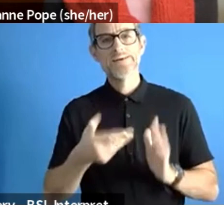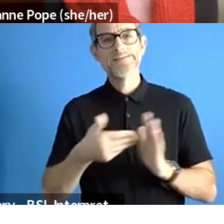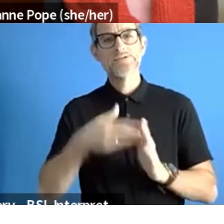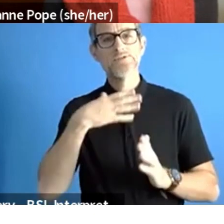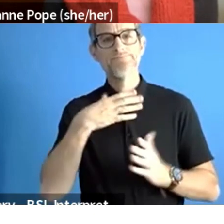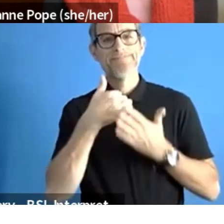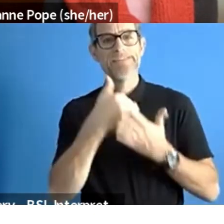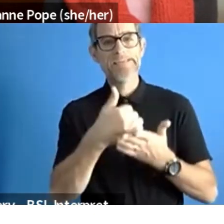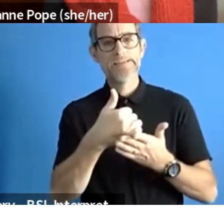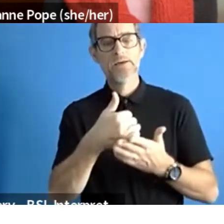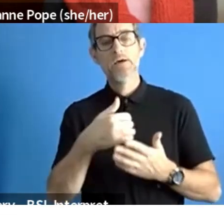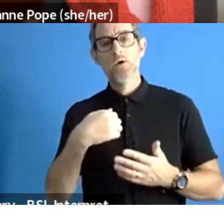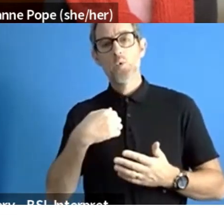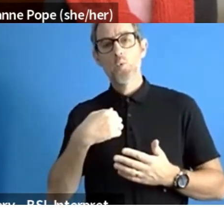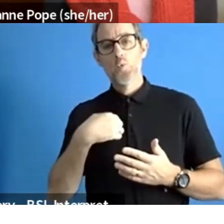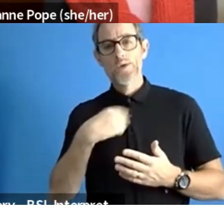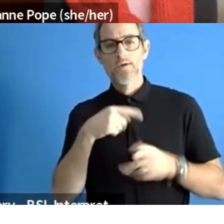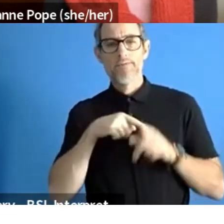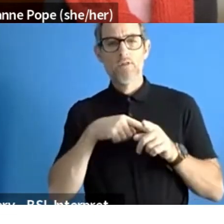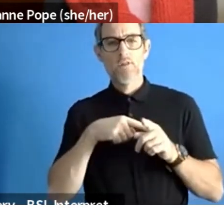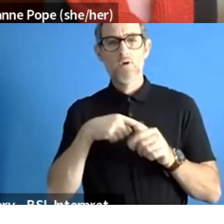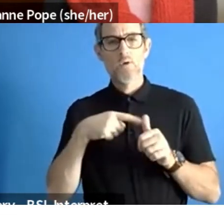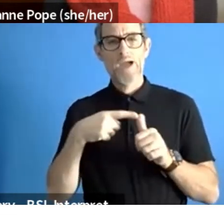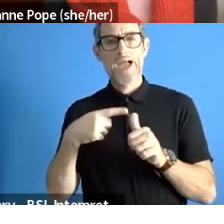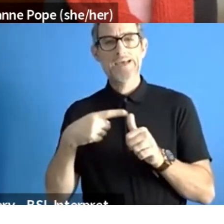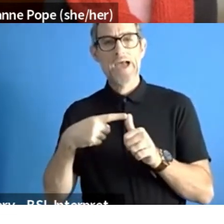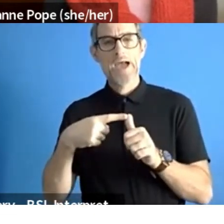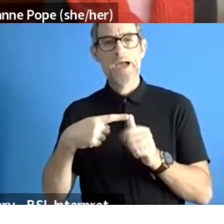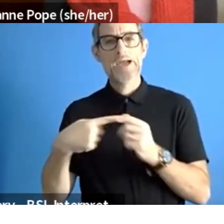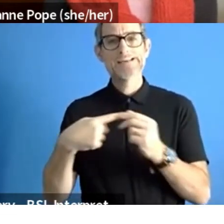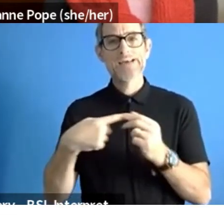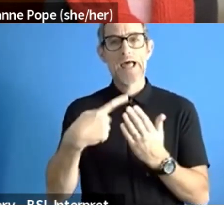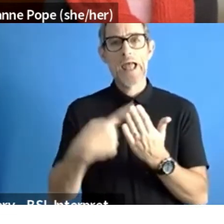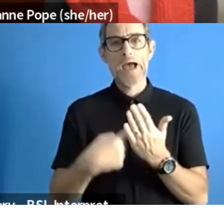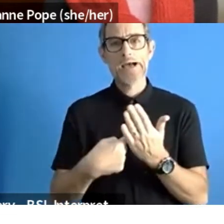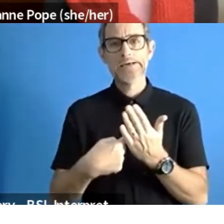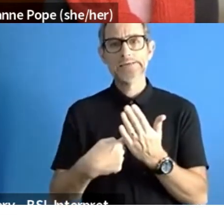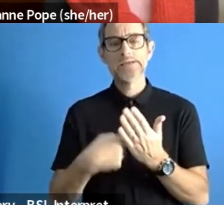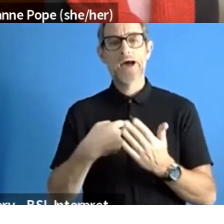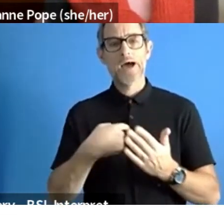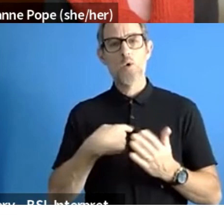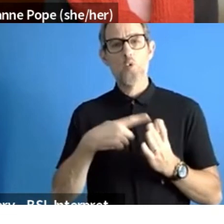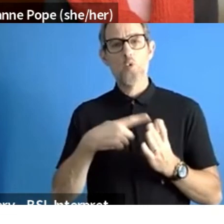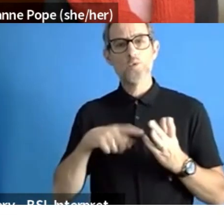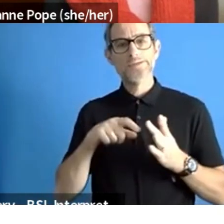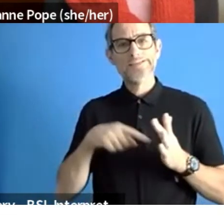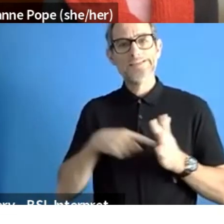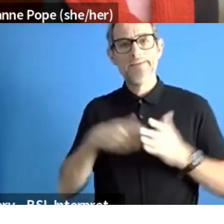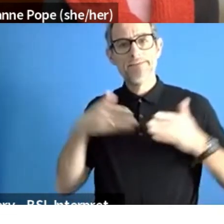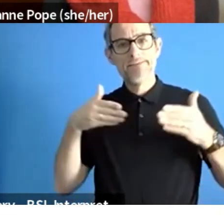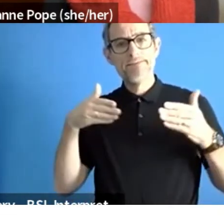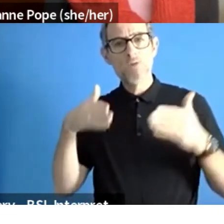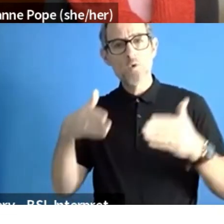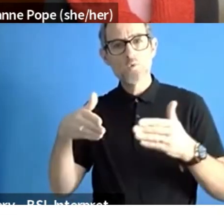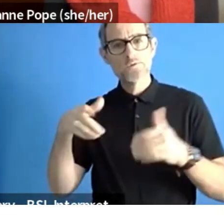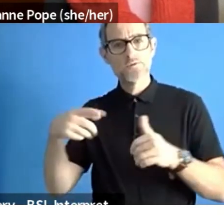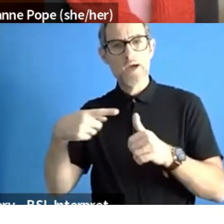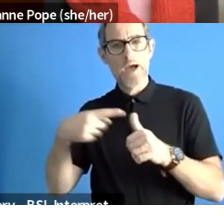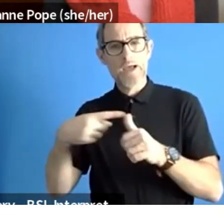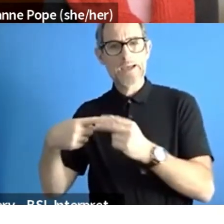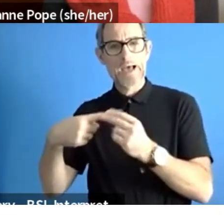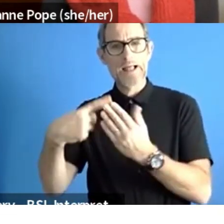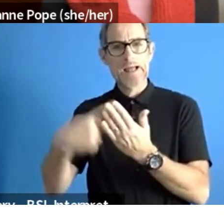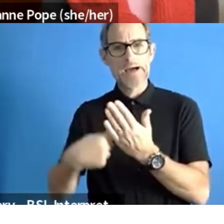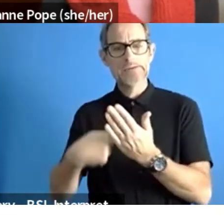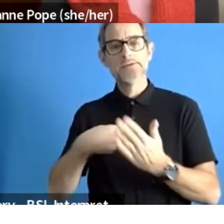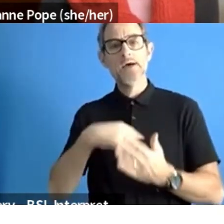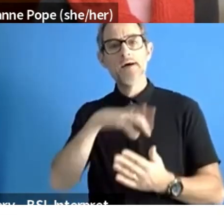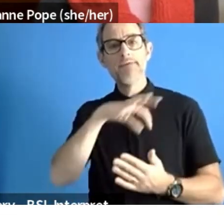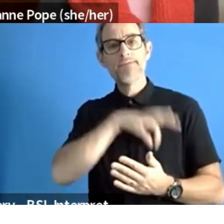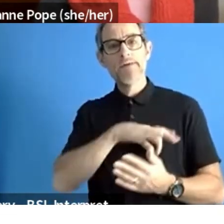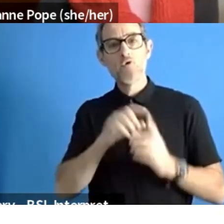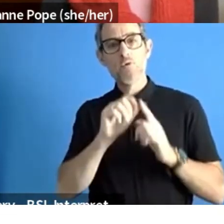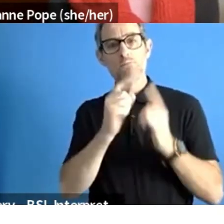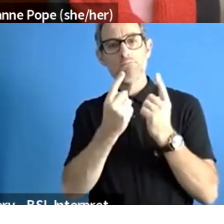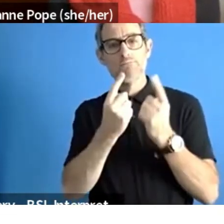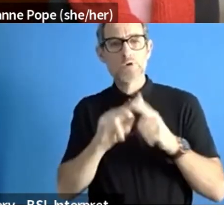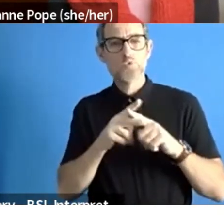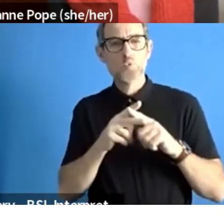guidelines, the AA standards our guide our audit are focused on that.